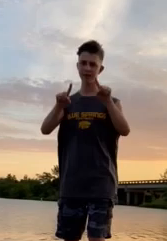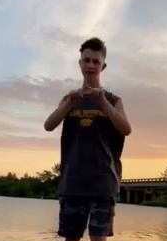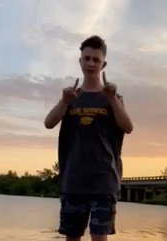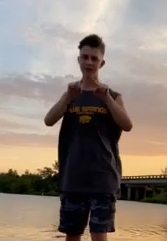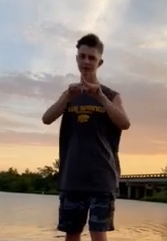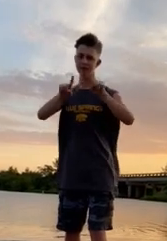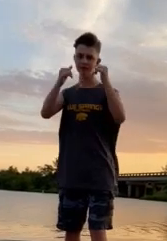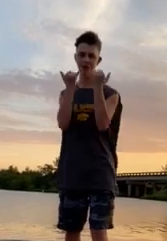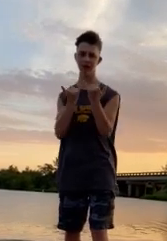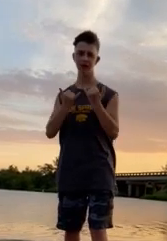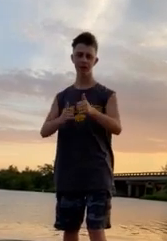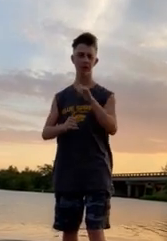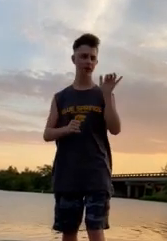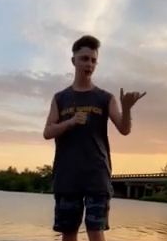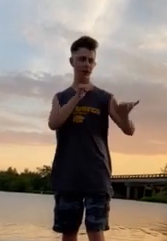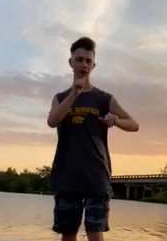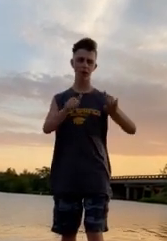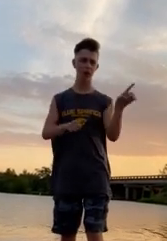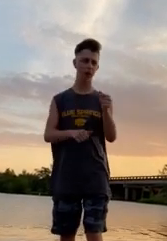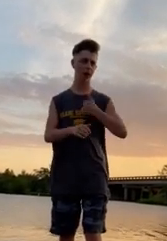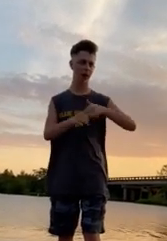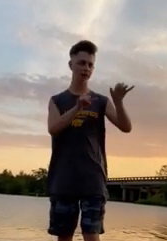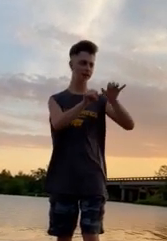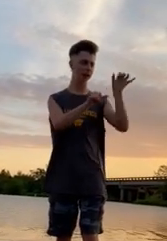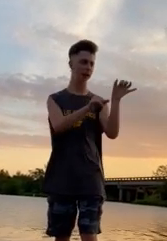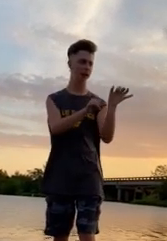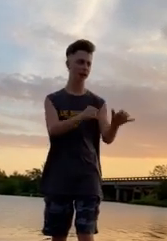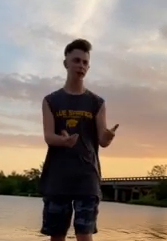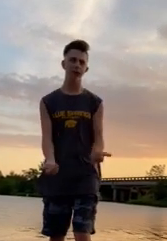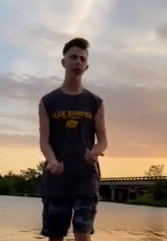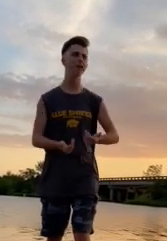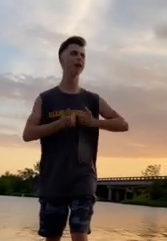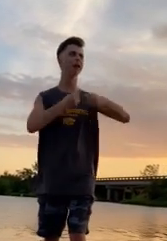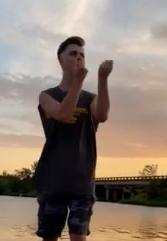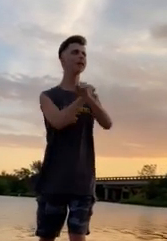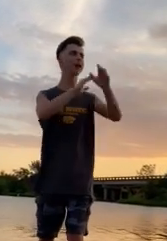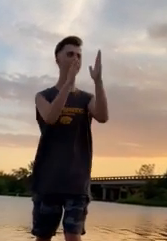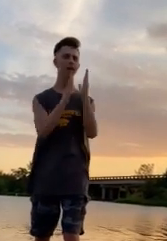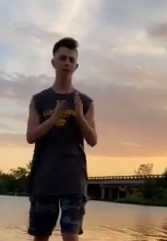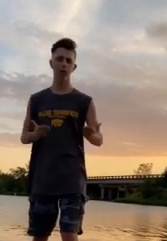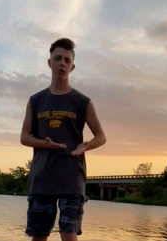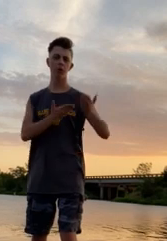But the difference now That's not where I stay 'Cause I've got a Savior